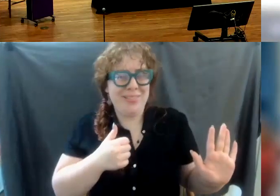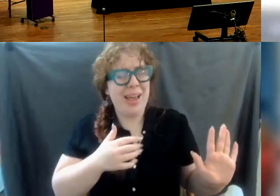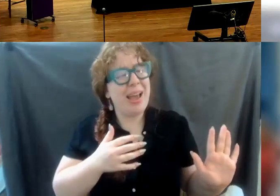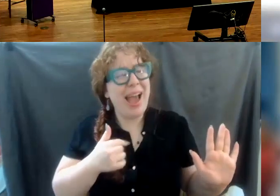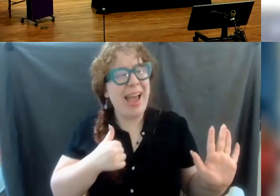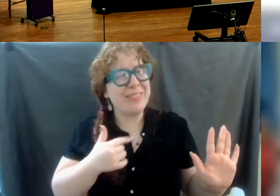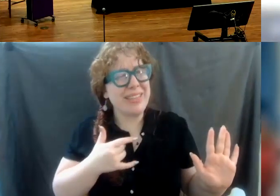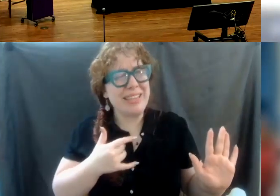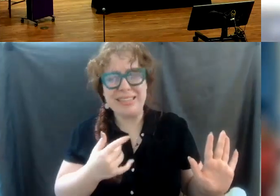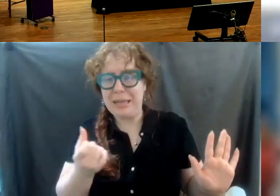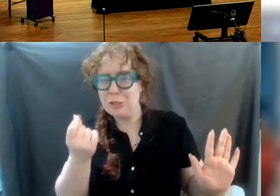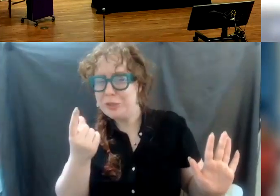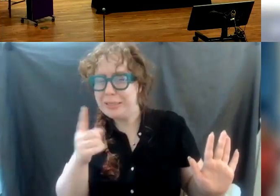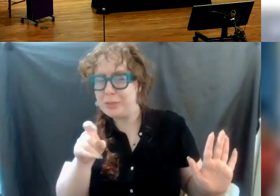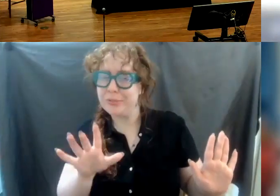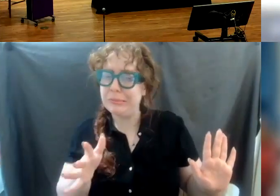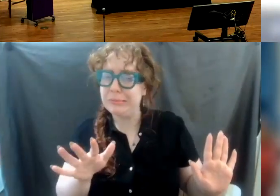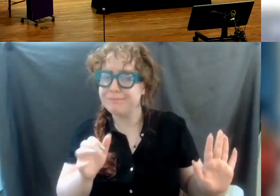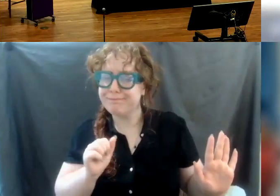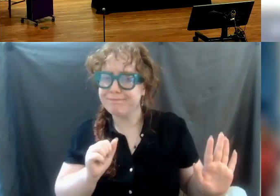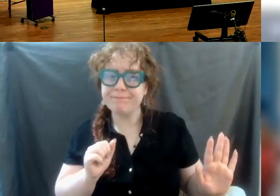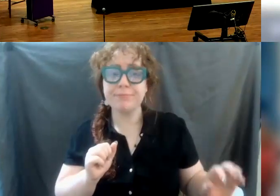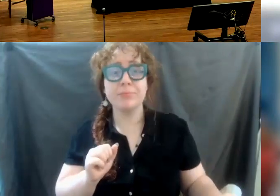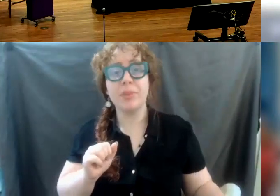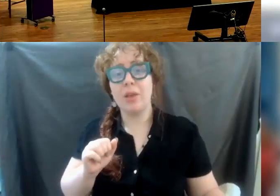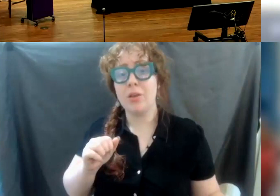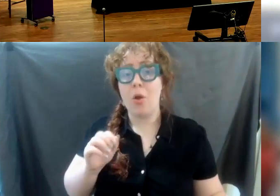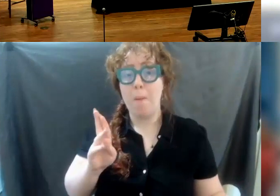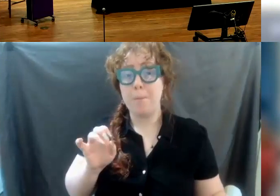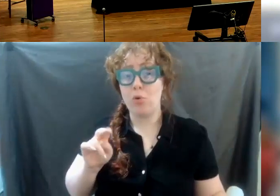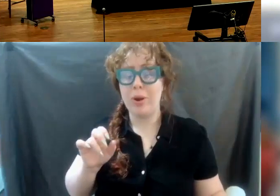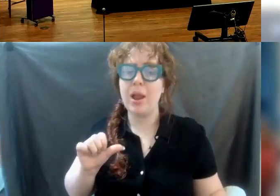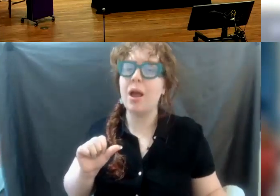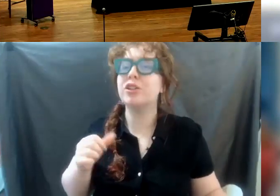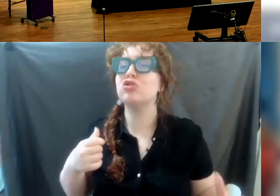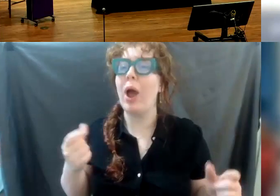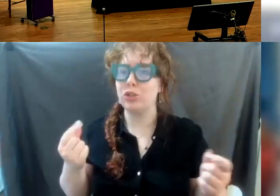I think he was just flipping the question in his head like he was saying.